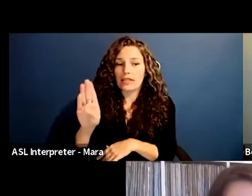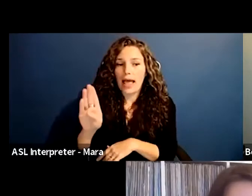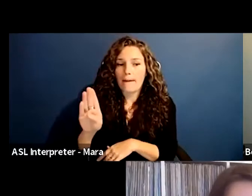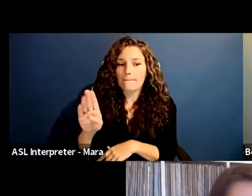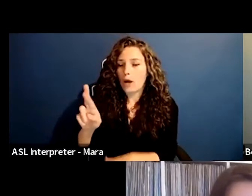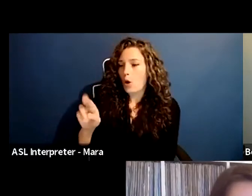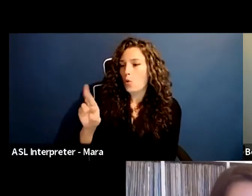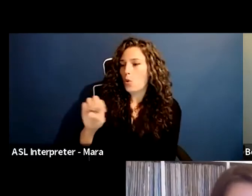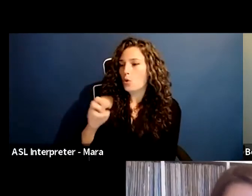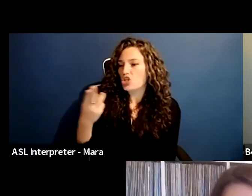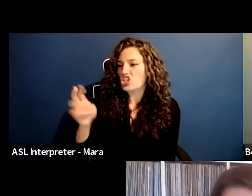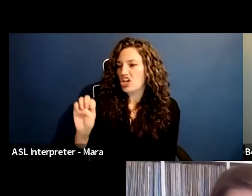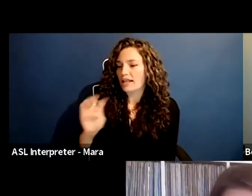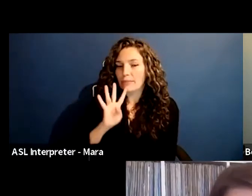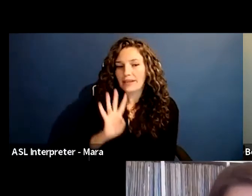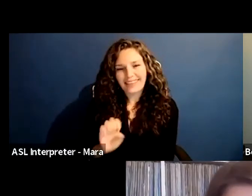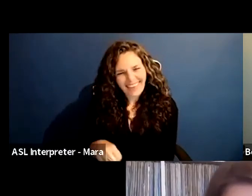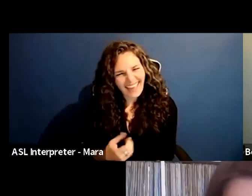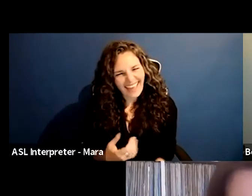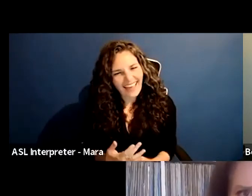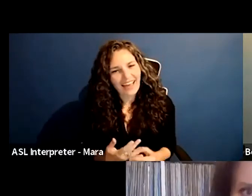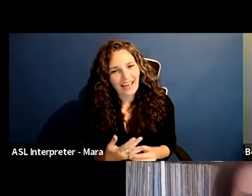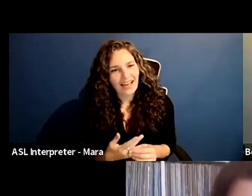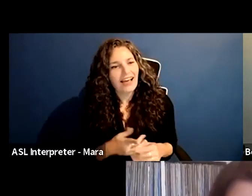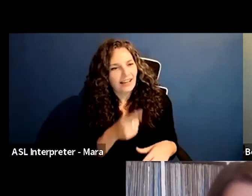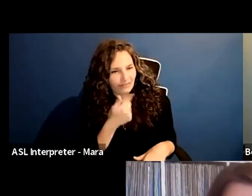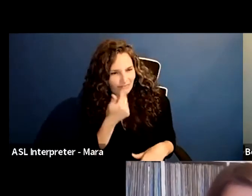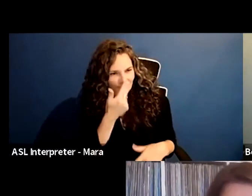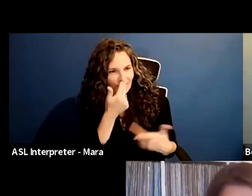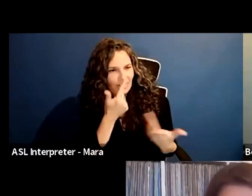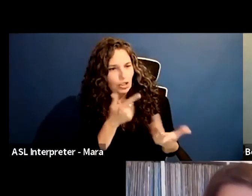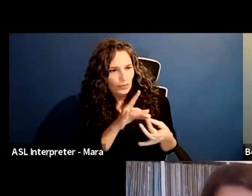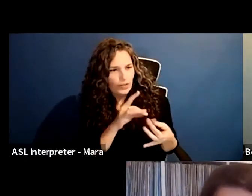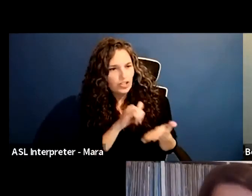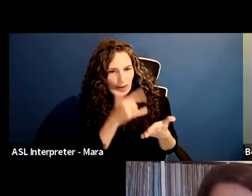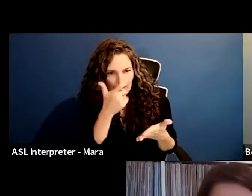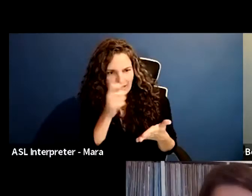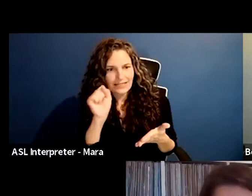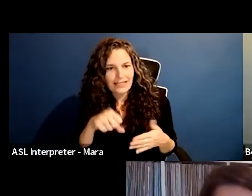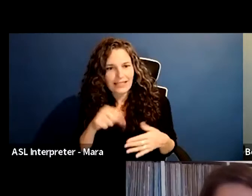where there is an expanded amount of work, actually. And so this is something that we have been discussing,